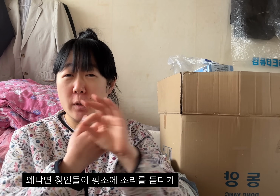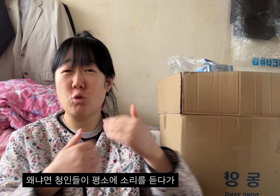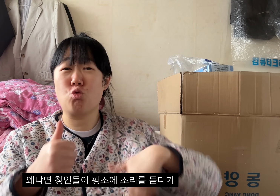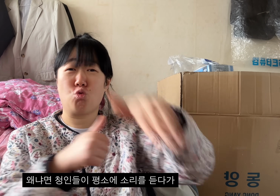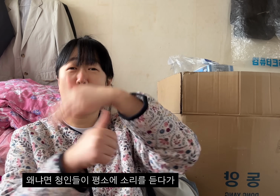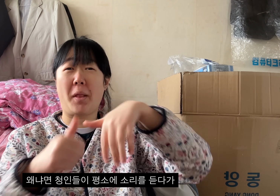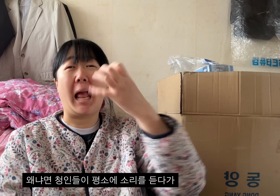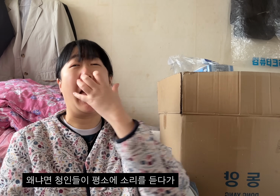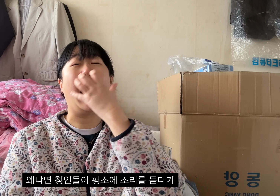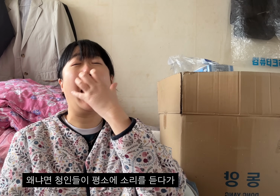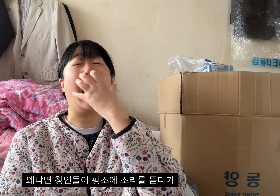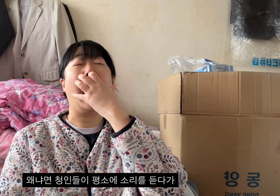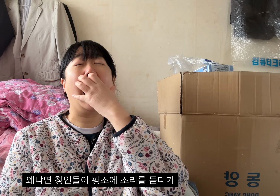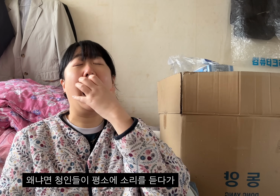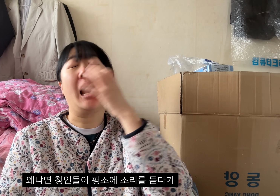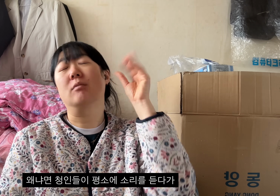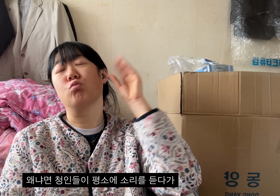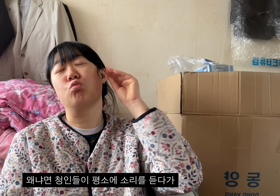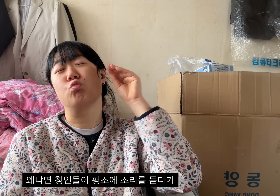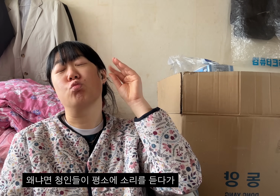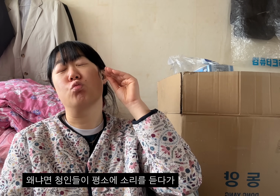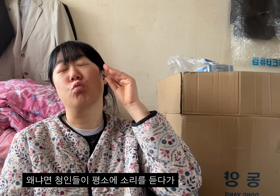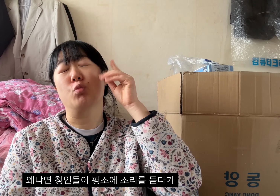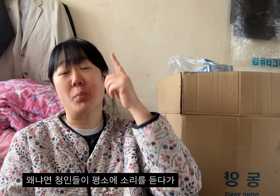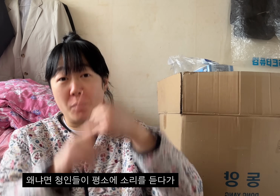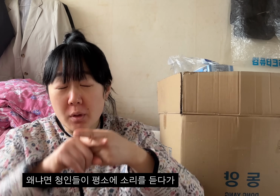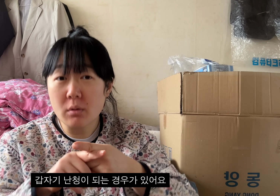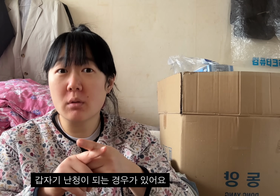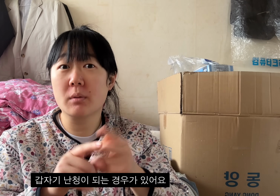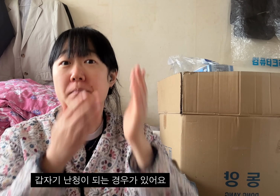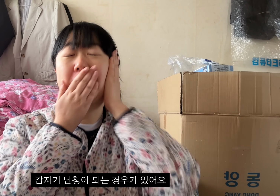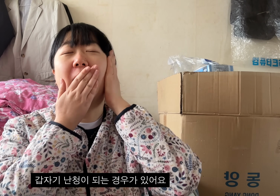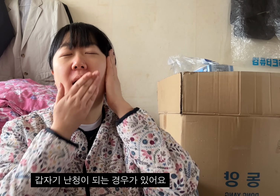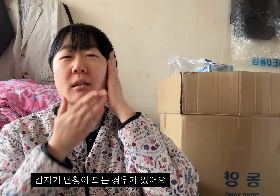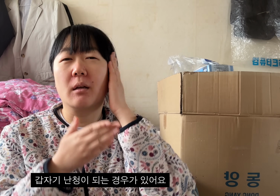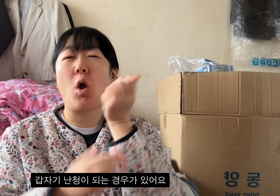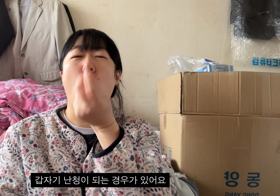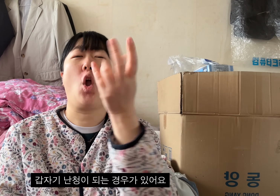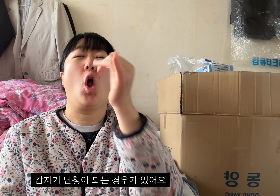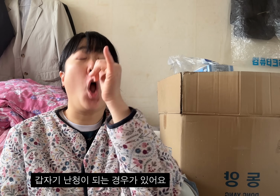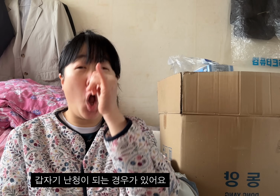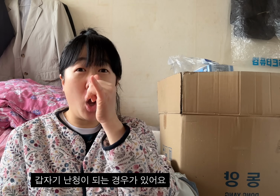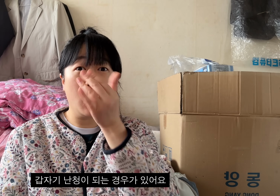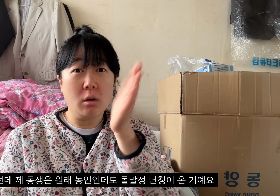Hearing people lose sounds they’re used to.